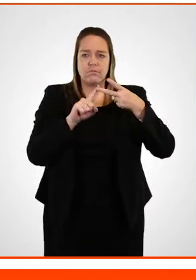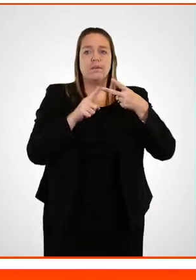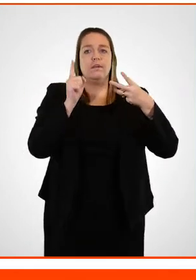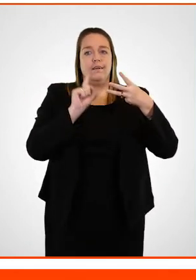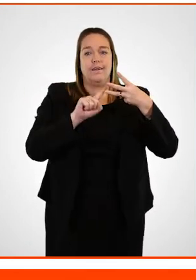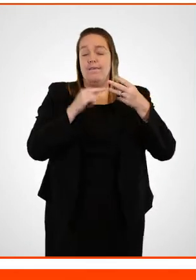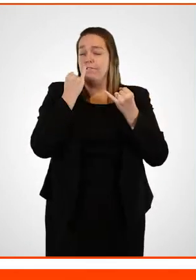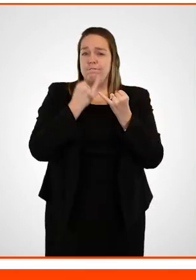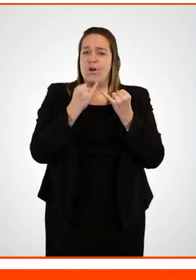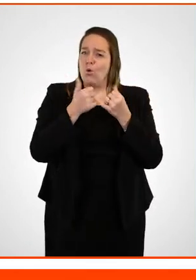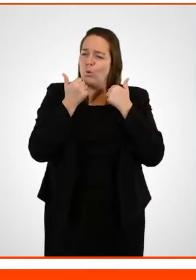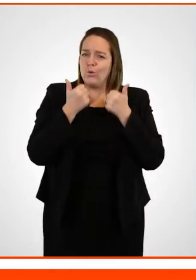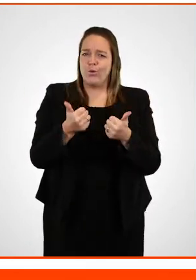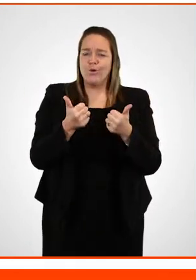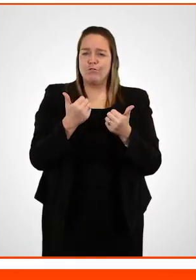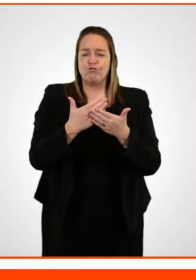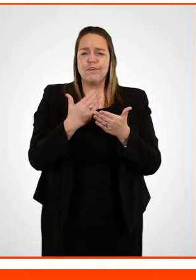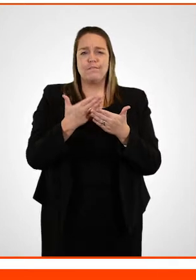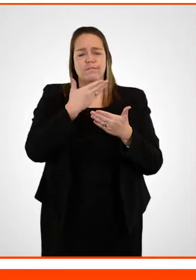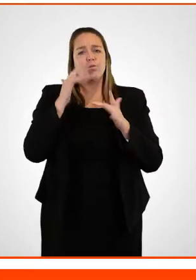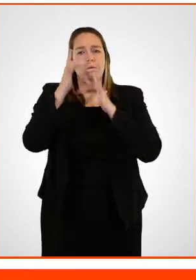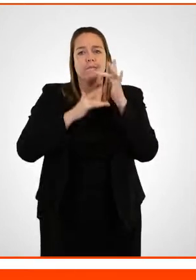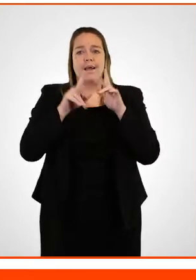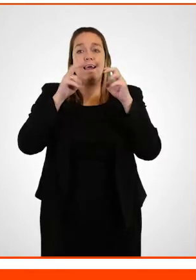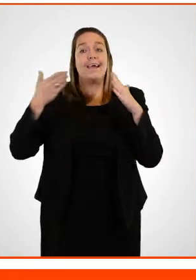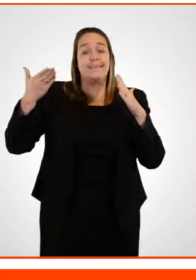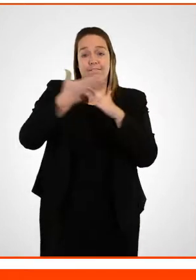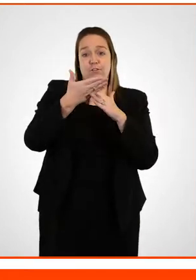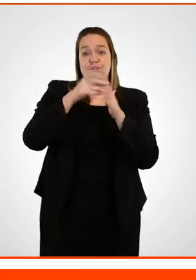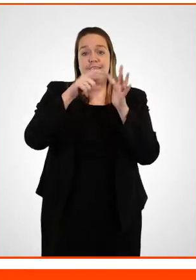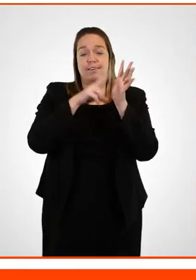There's a very nice website called Intervention Central